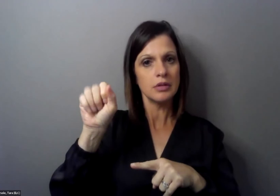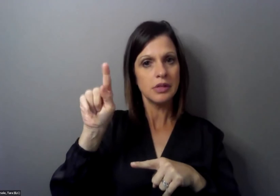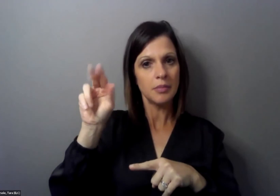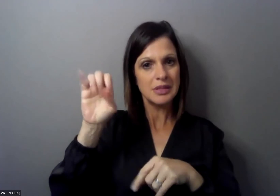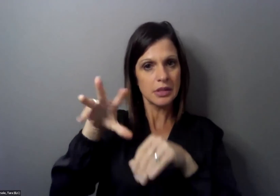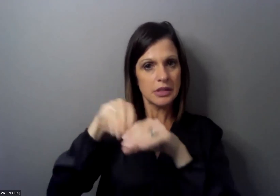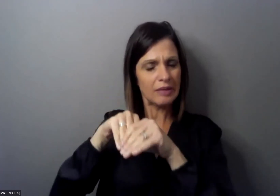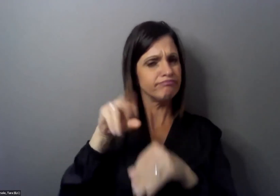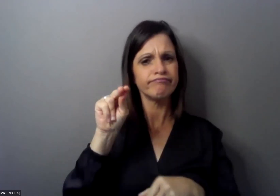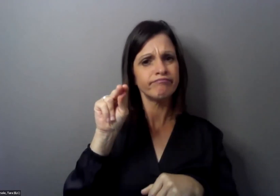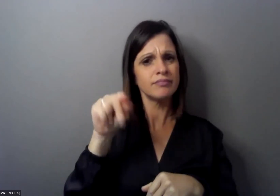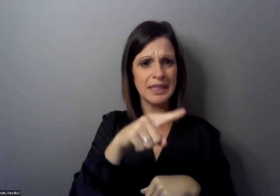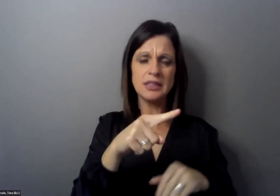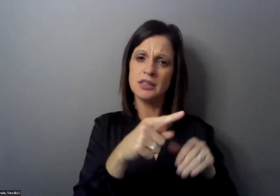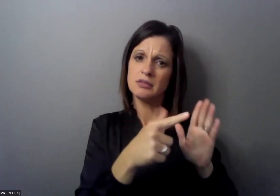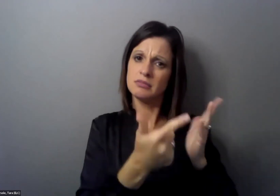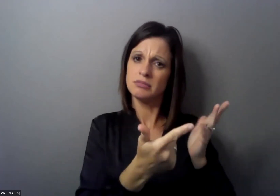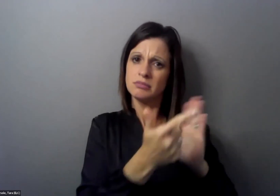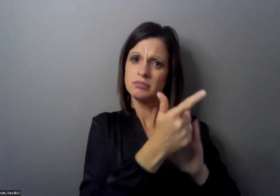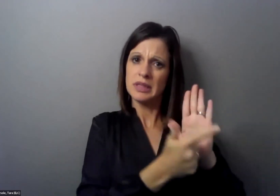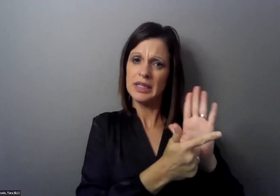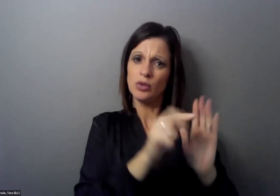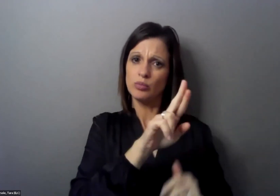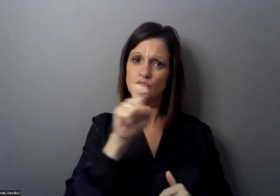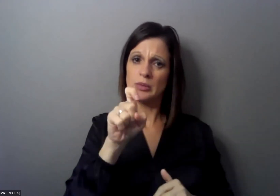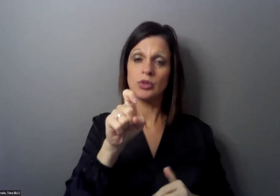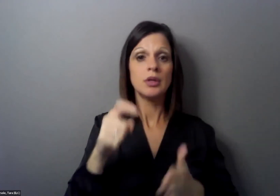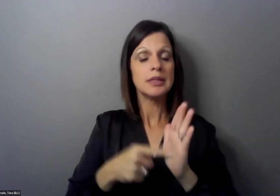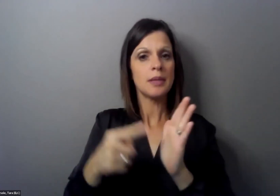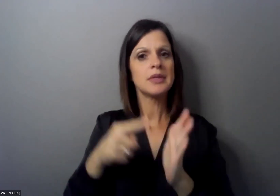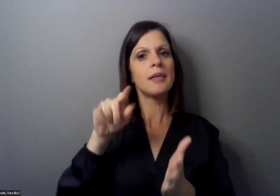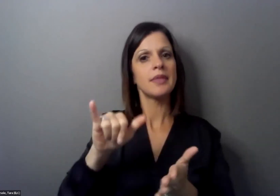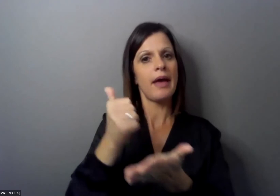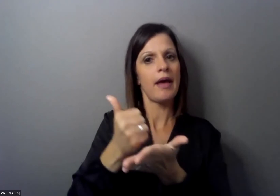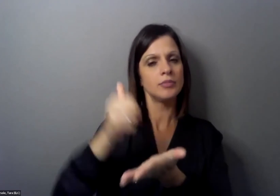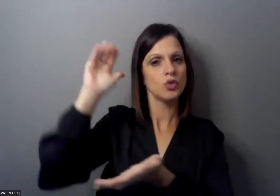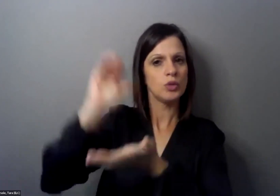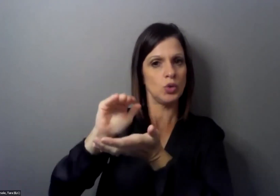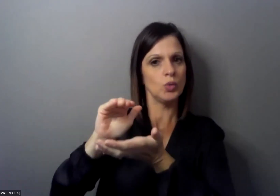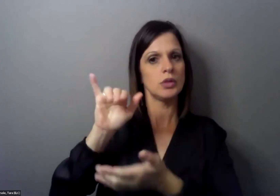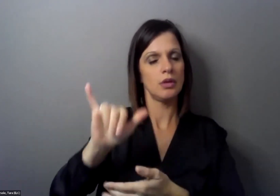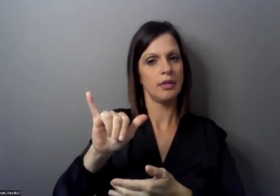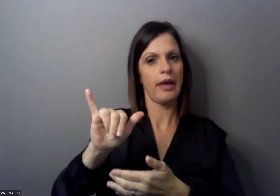And sometimes that can help reduce the stigma and the patient's eyes. Or in the other providers minds that